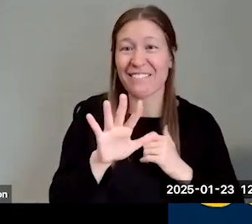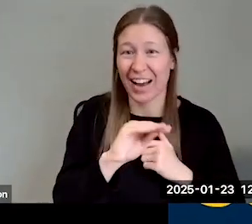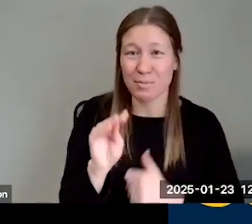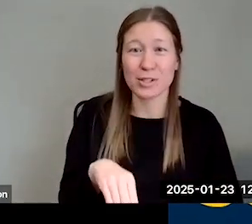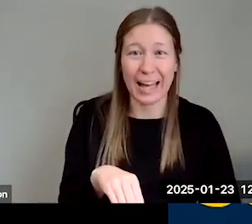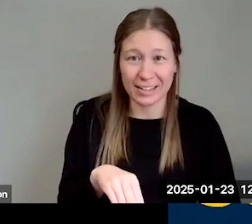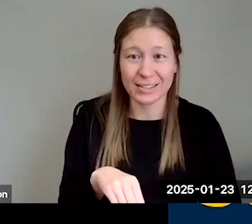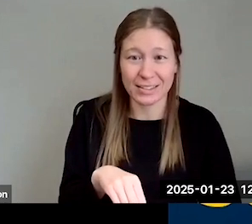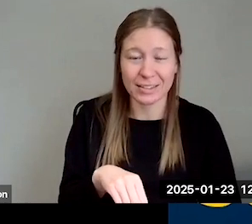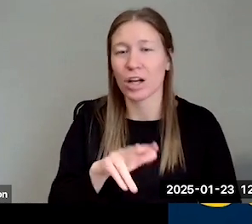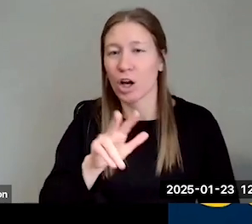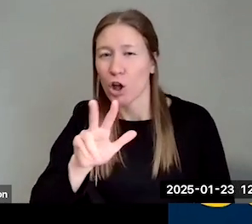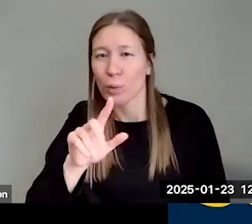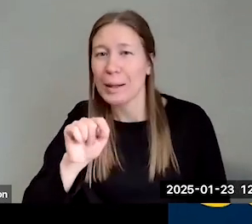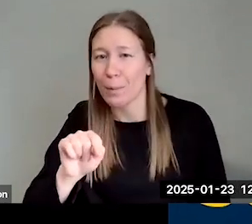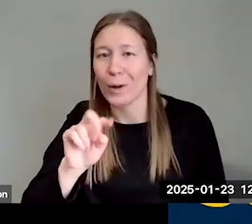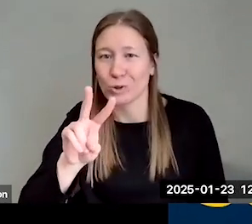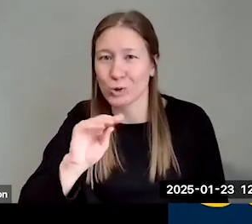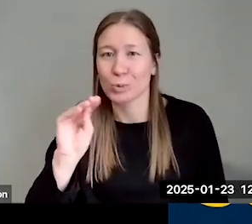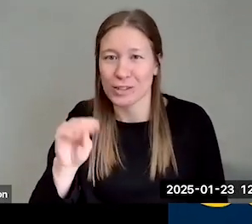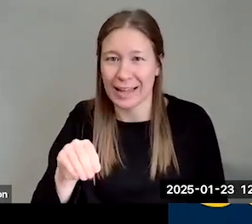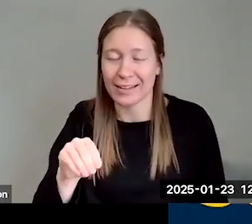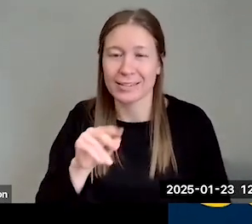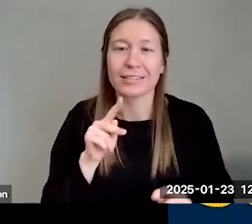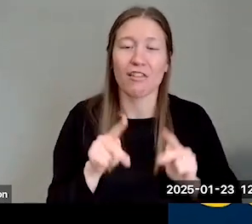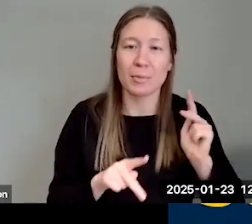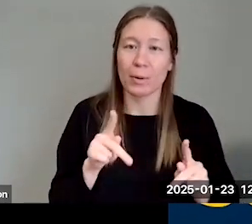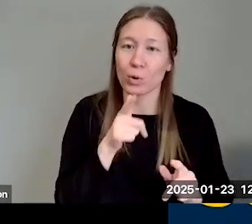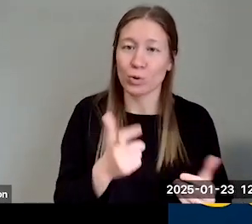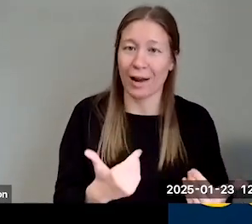or 3.2% of individuals with disabilities